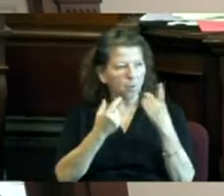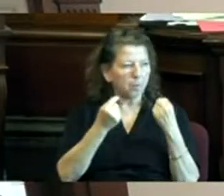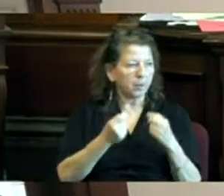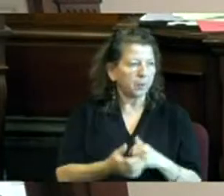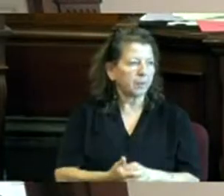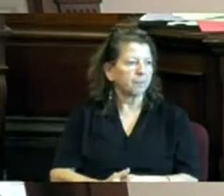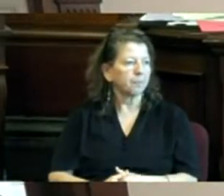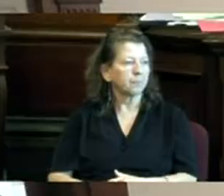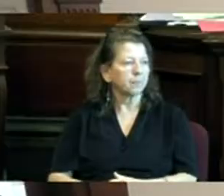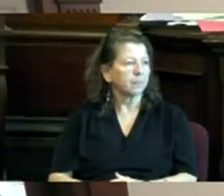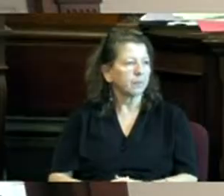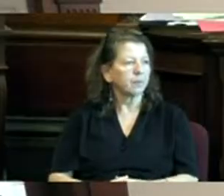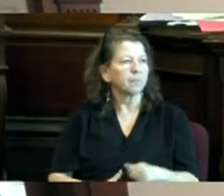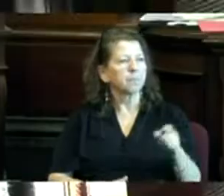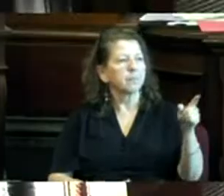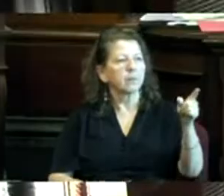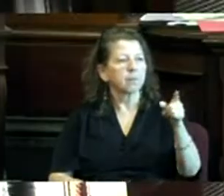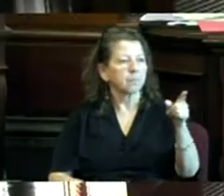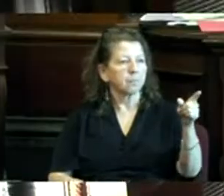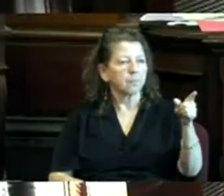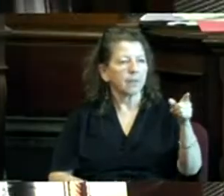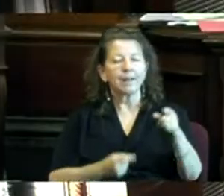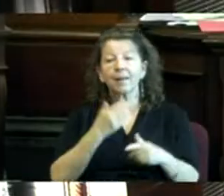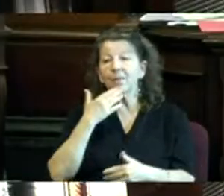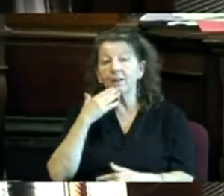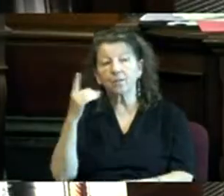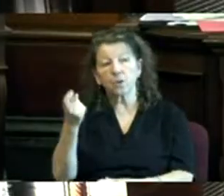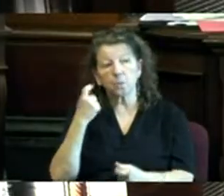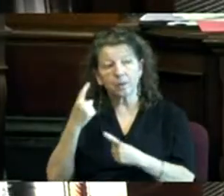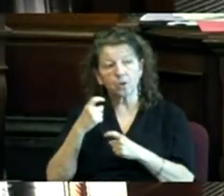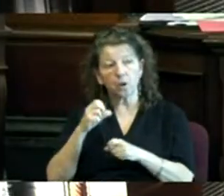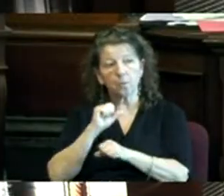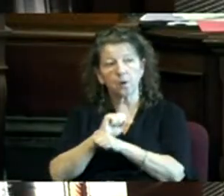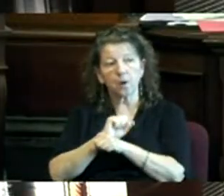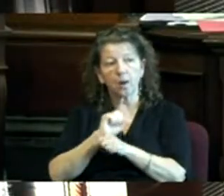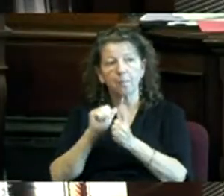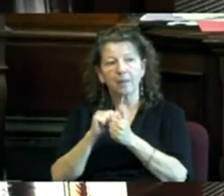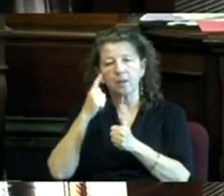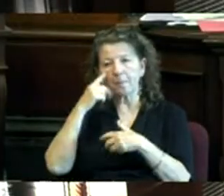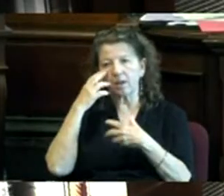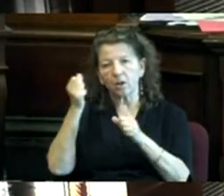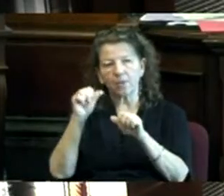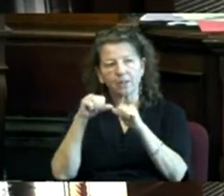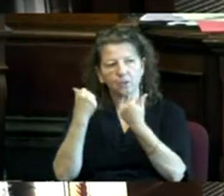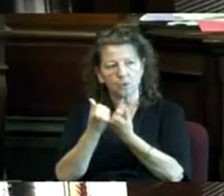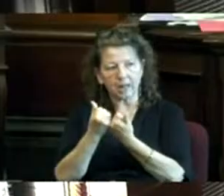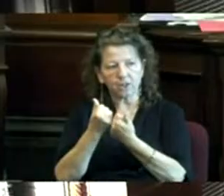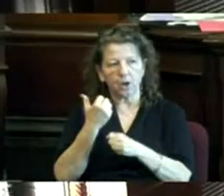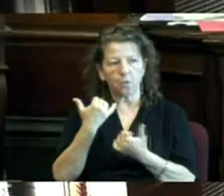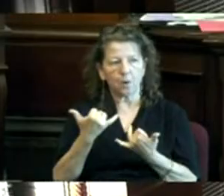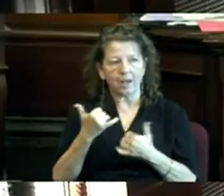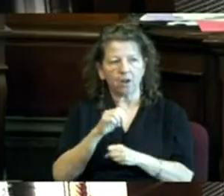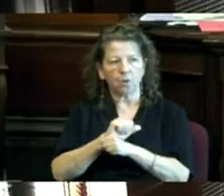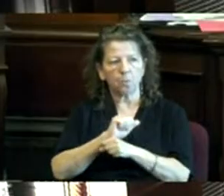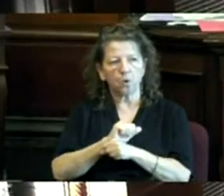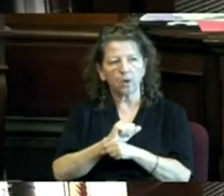navigation services will be used and how many peers would be hired? Yeah, thanks for the